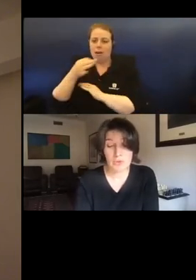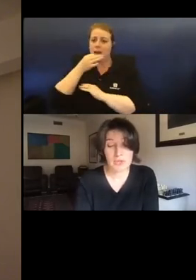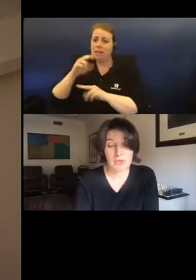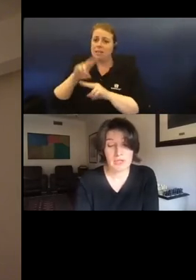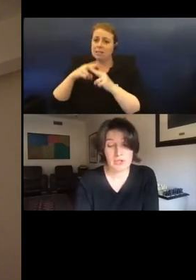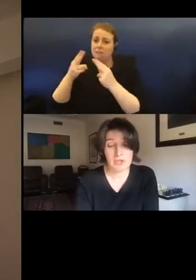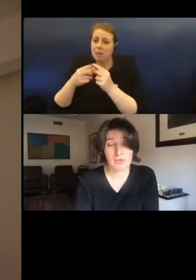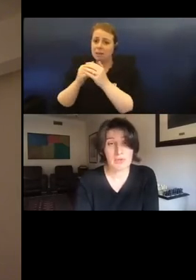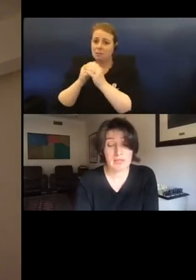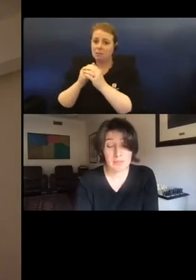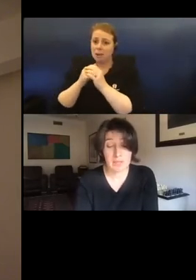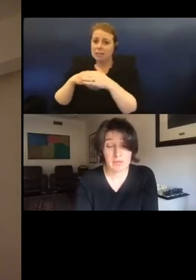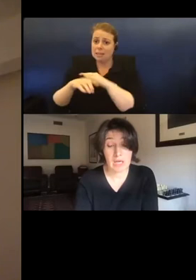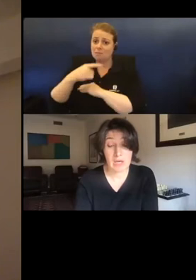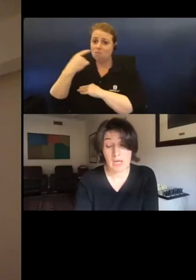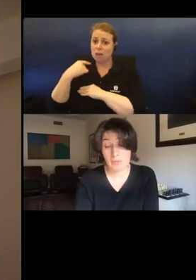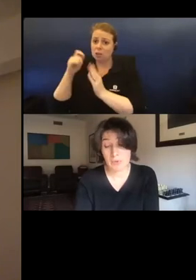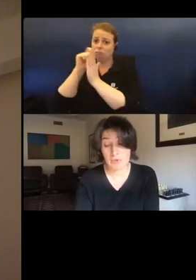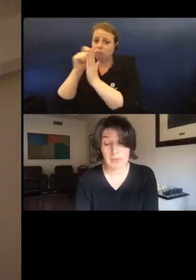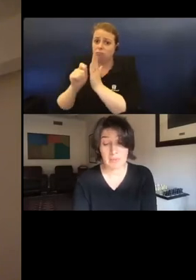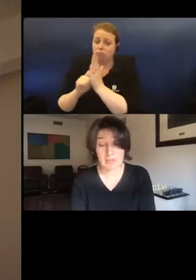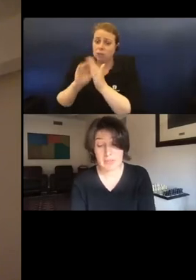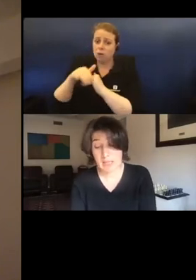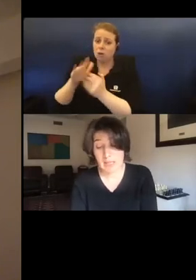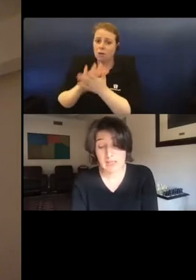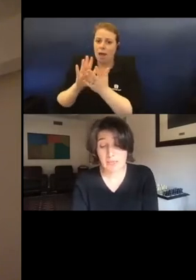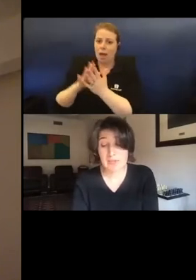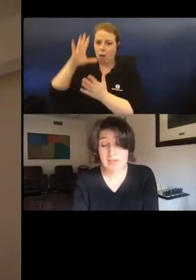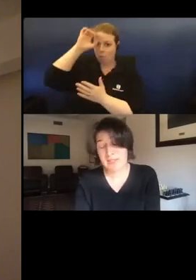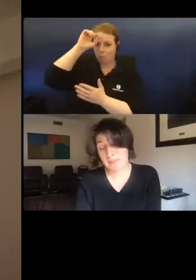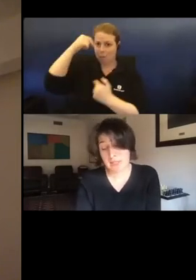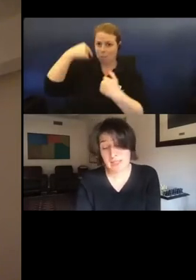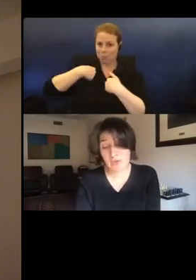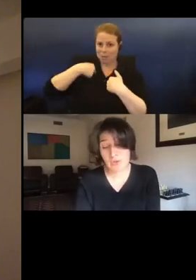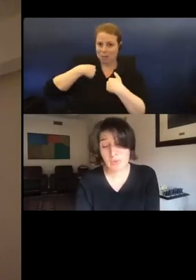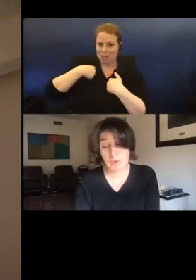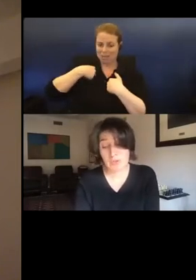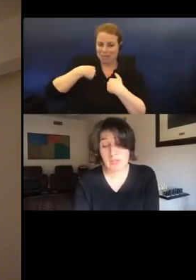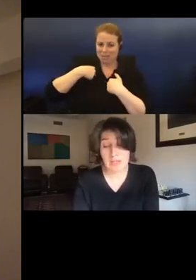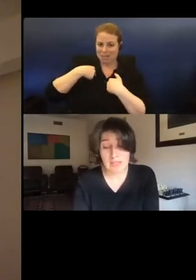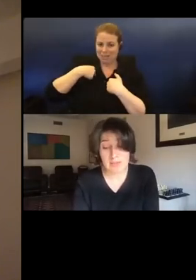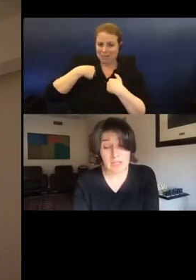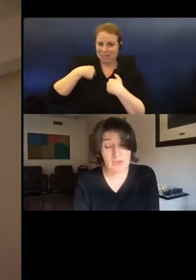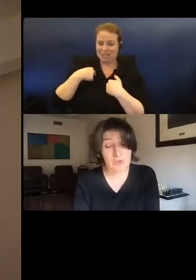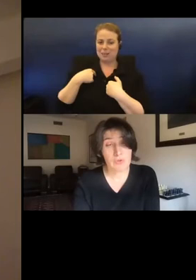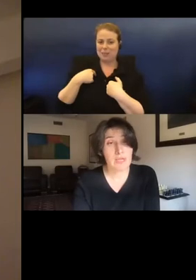in russia to write about how i was remembered and i present presented those quotes as gravestone